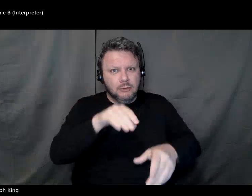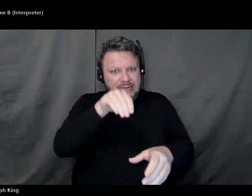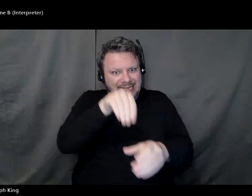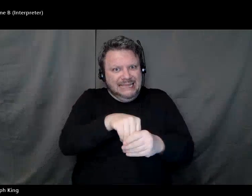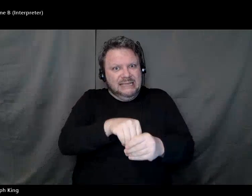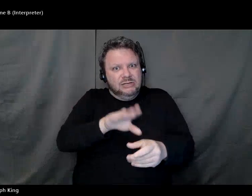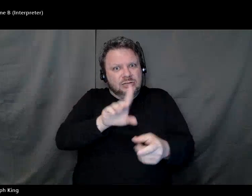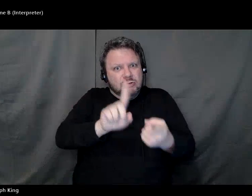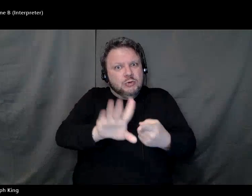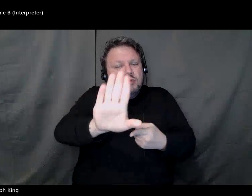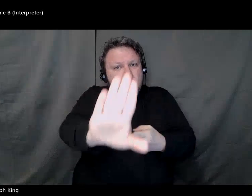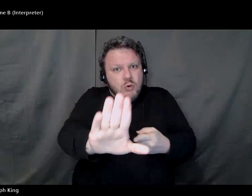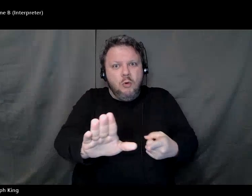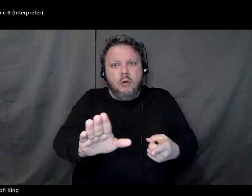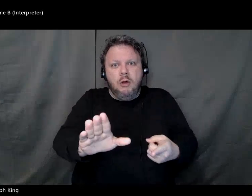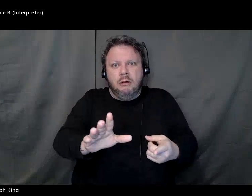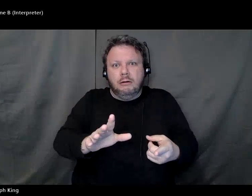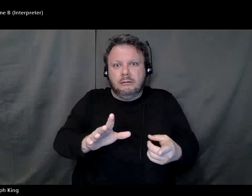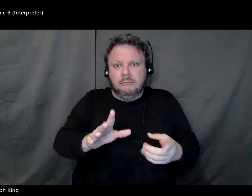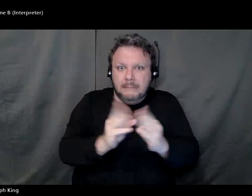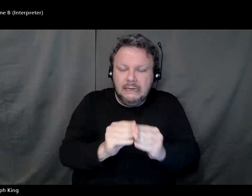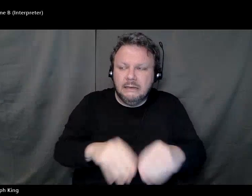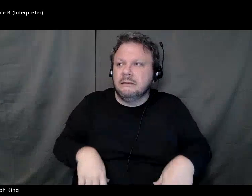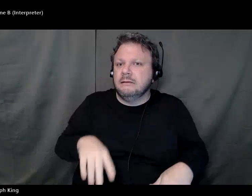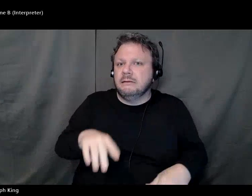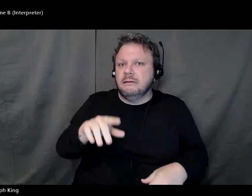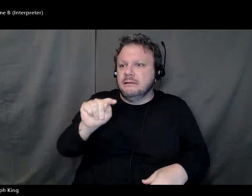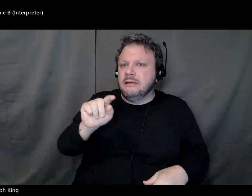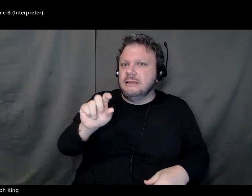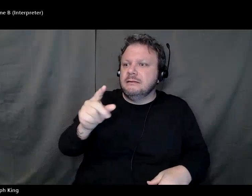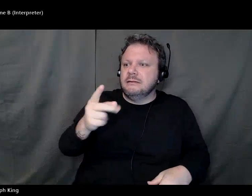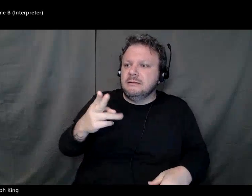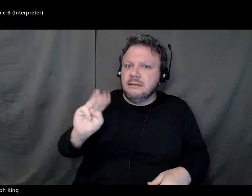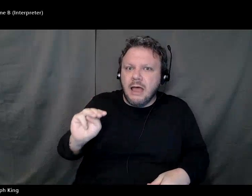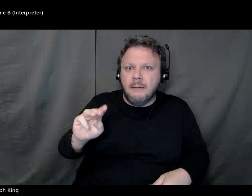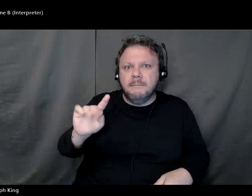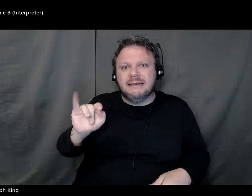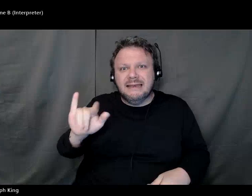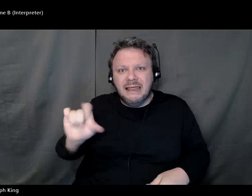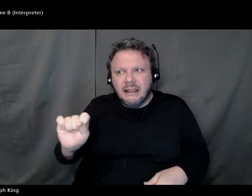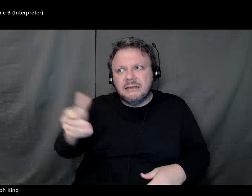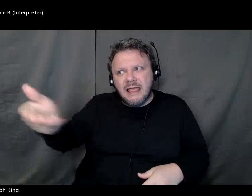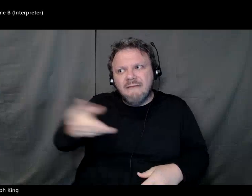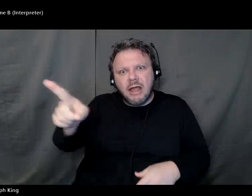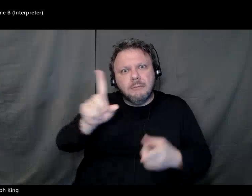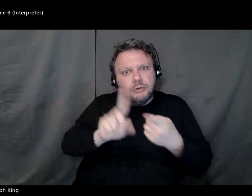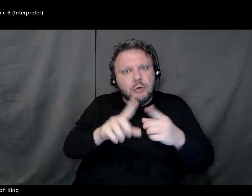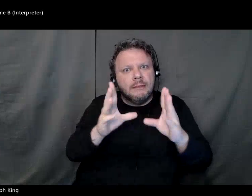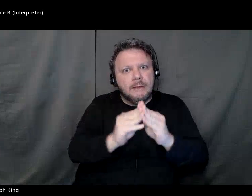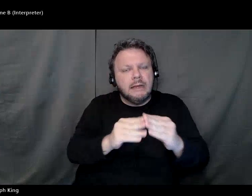Invite Hillis to one of your meetings and talk to him about the importance of the work that this group is doing.